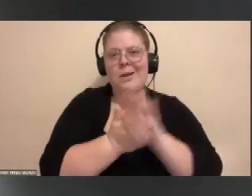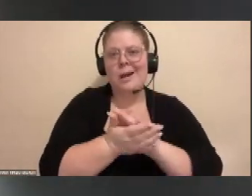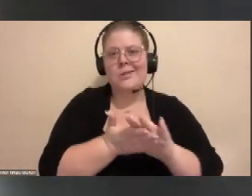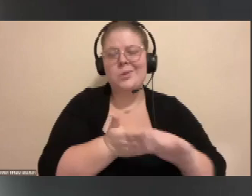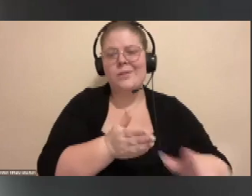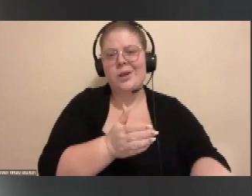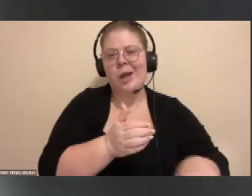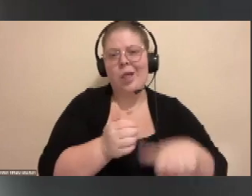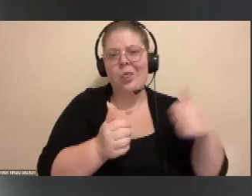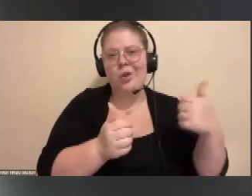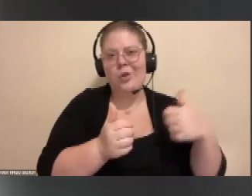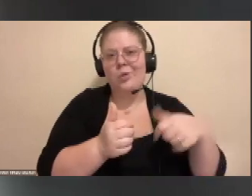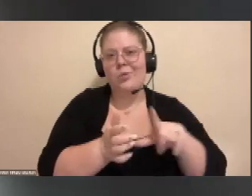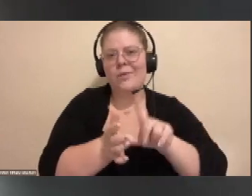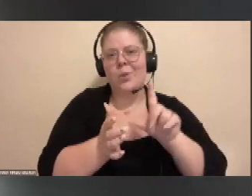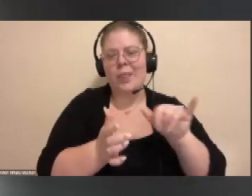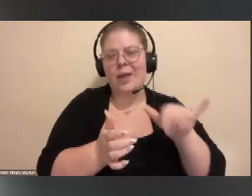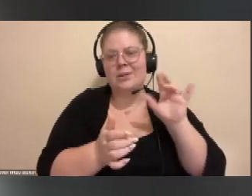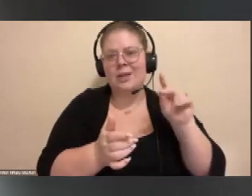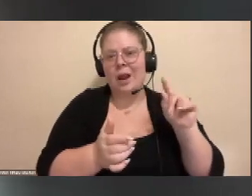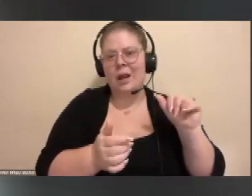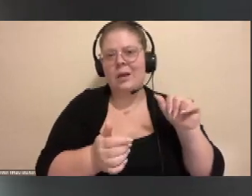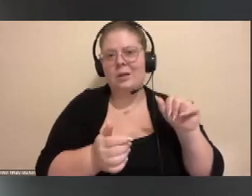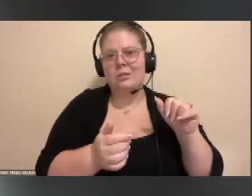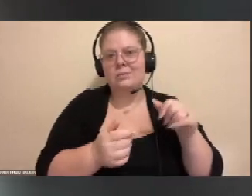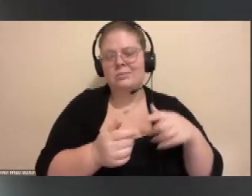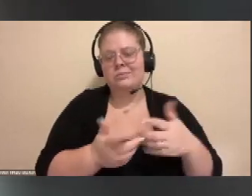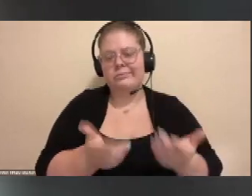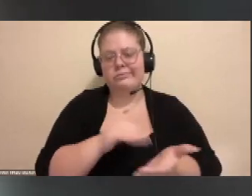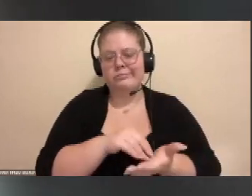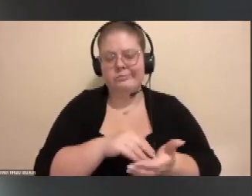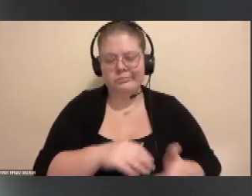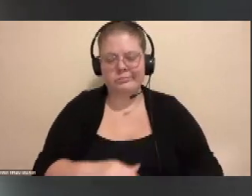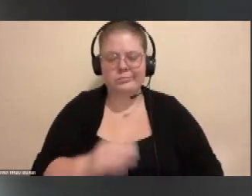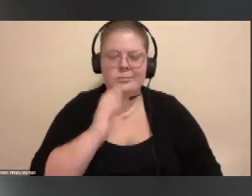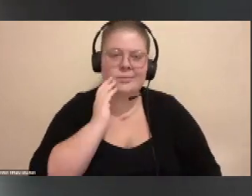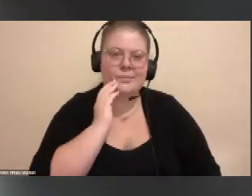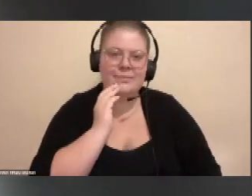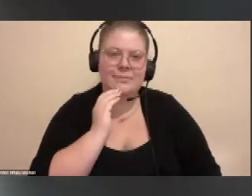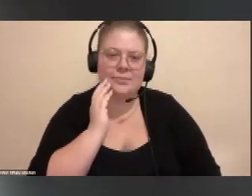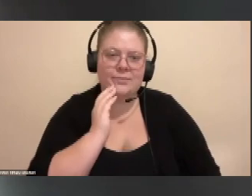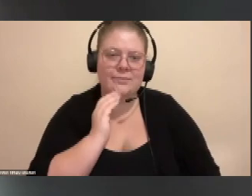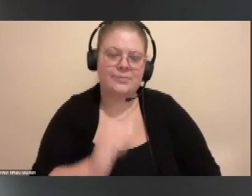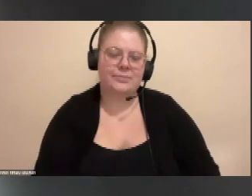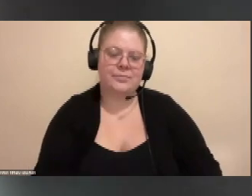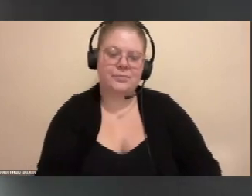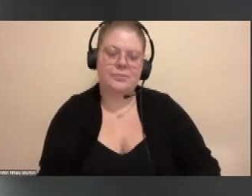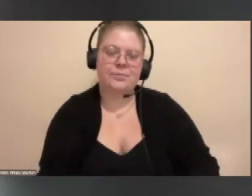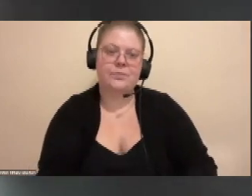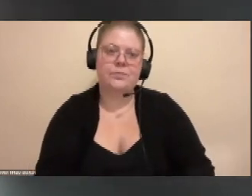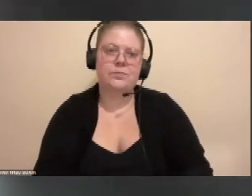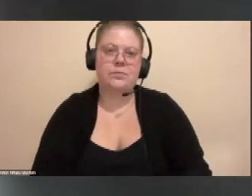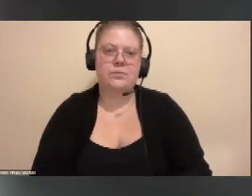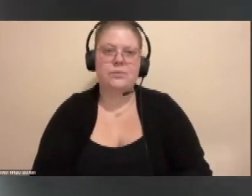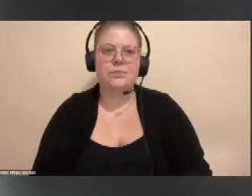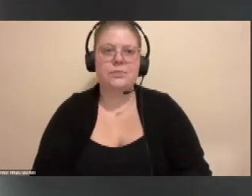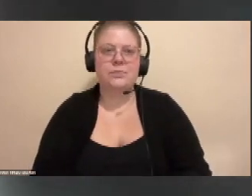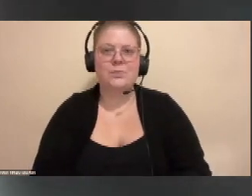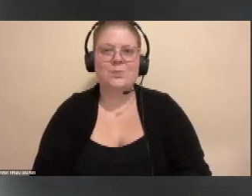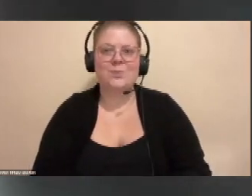that extensive dataset All right, so I think we're going to go to